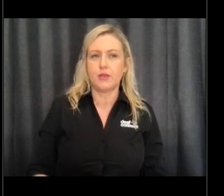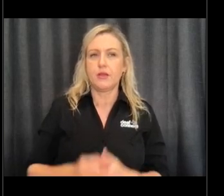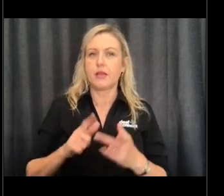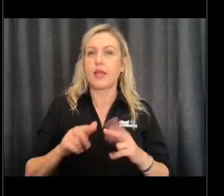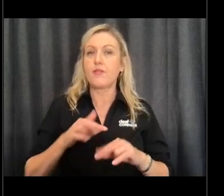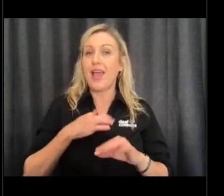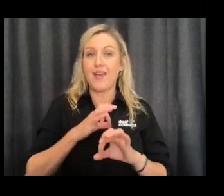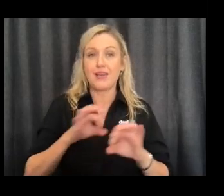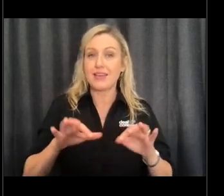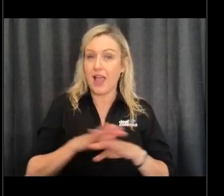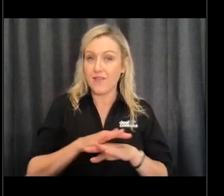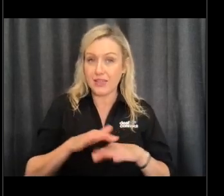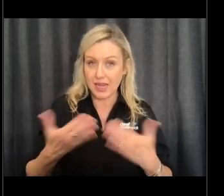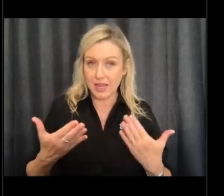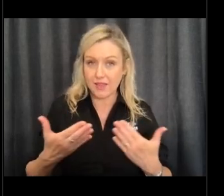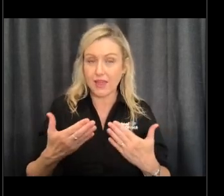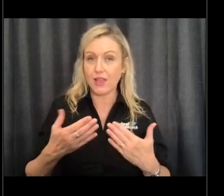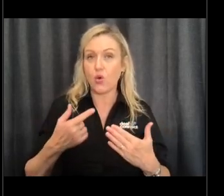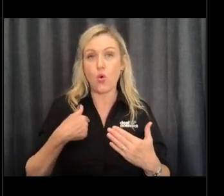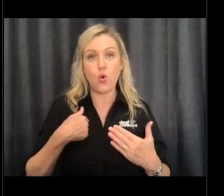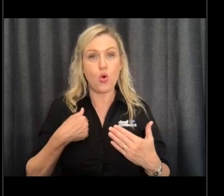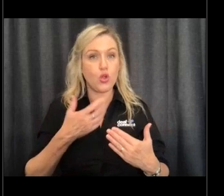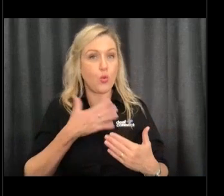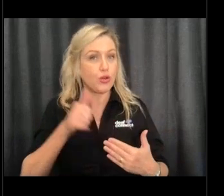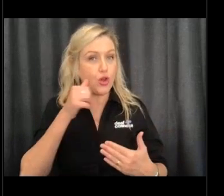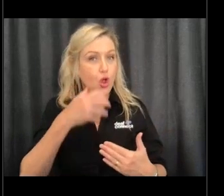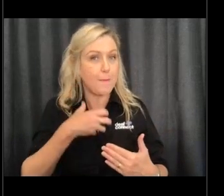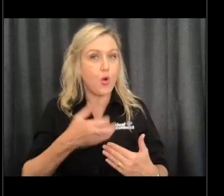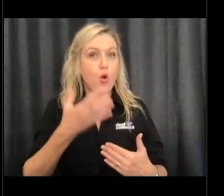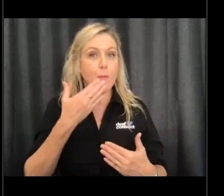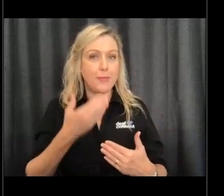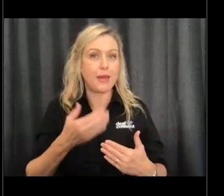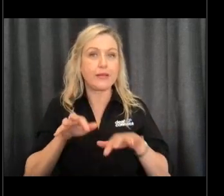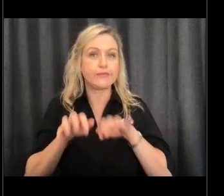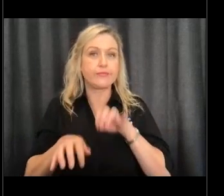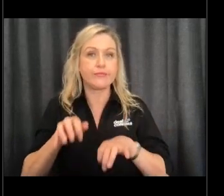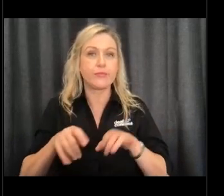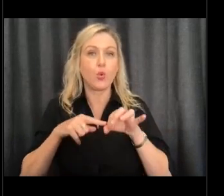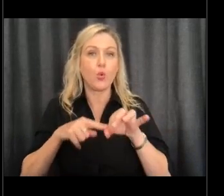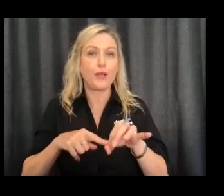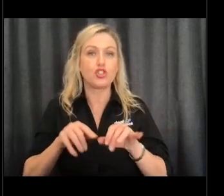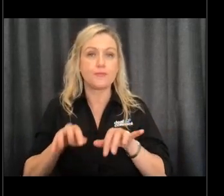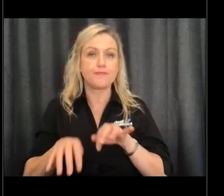hear about drop them in the question box and we can address them as we're going. Definitely.